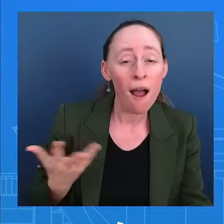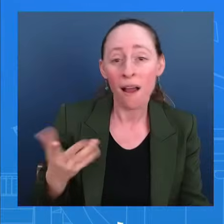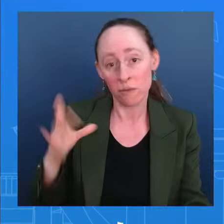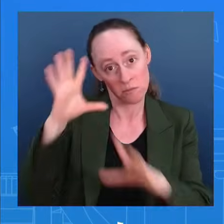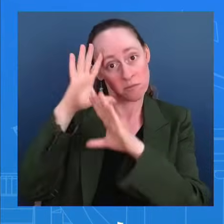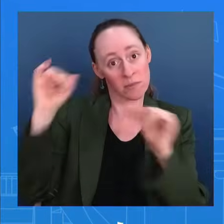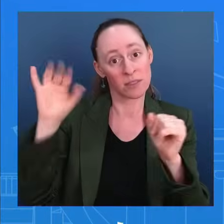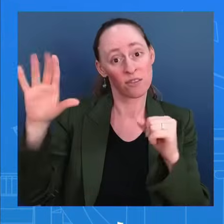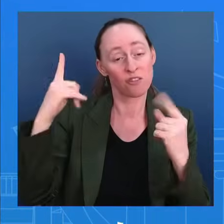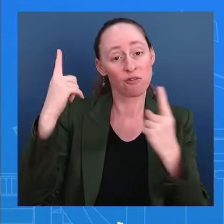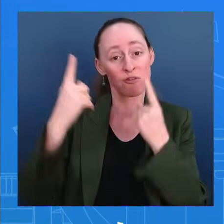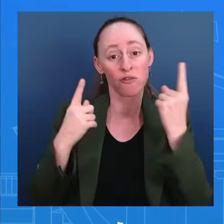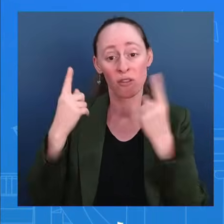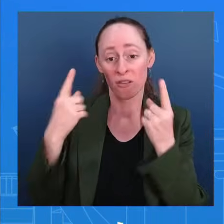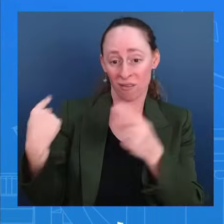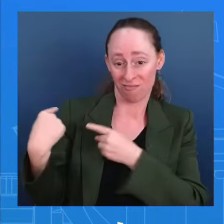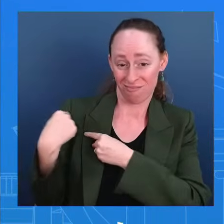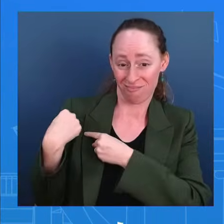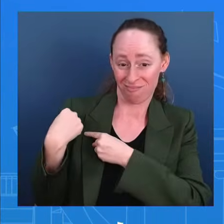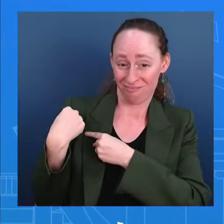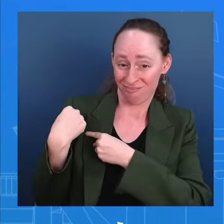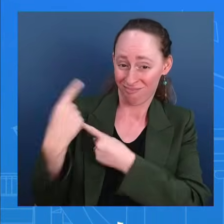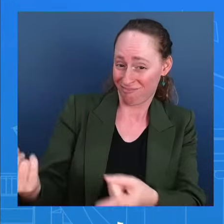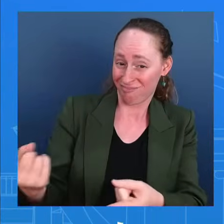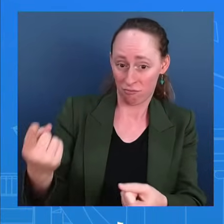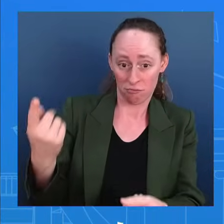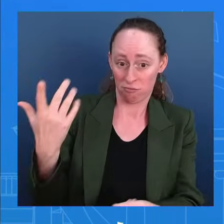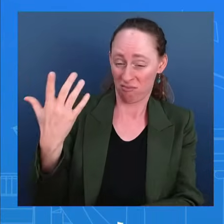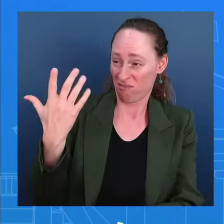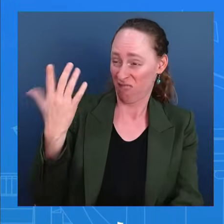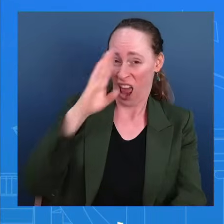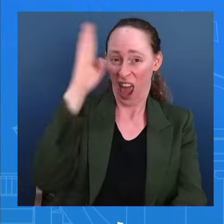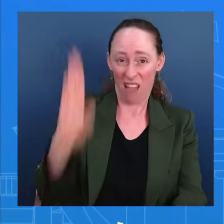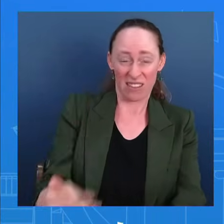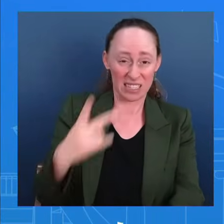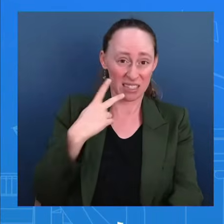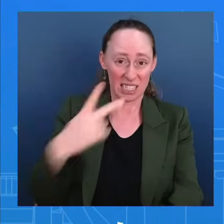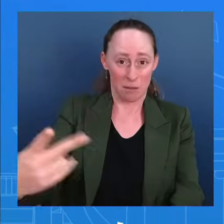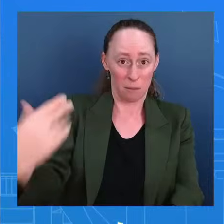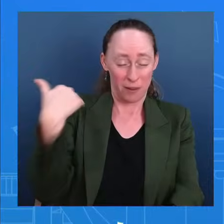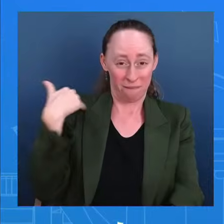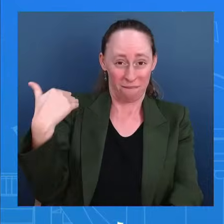He put forth a comprehensive strategy to move forward, to get shots in arms, money in pockets,